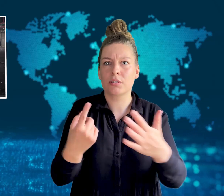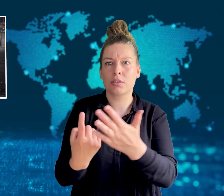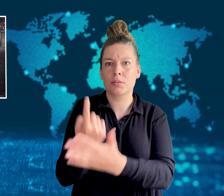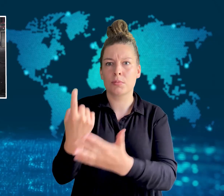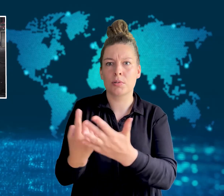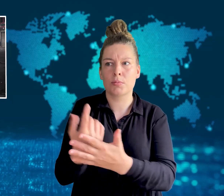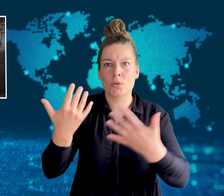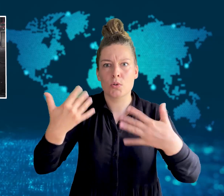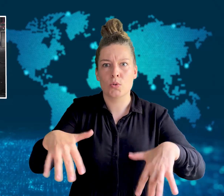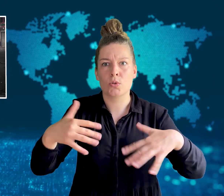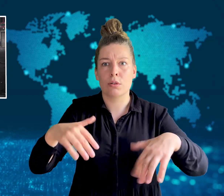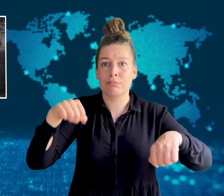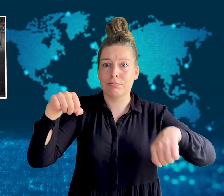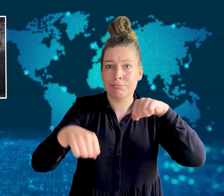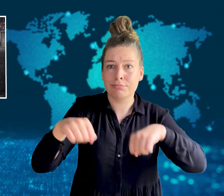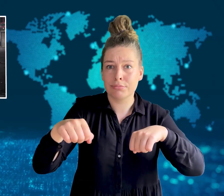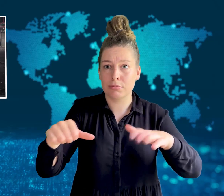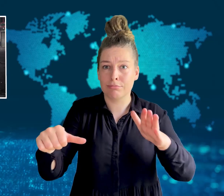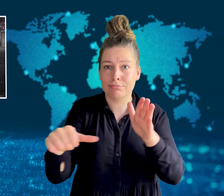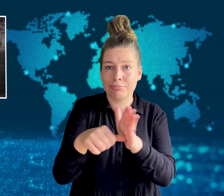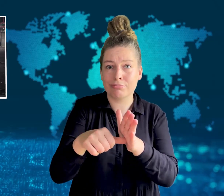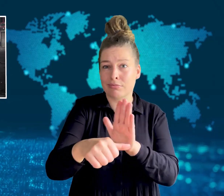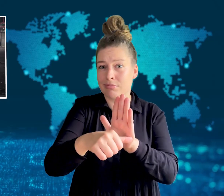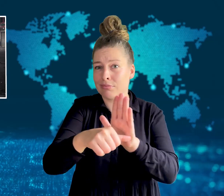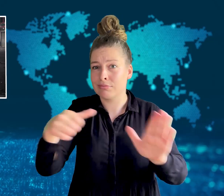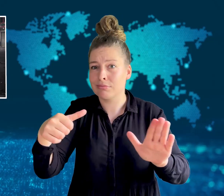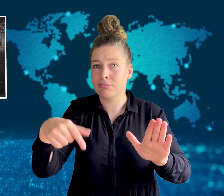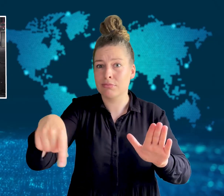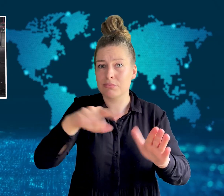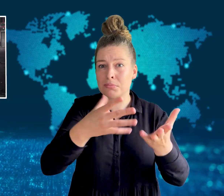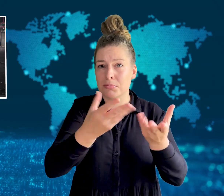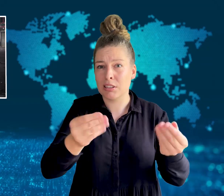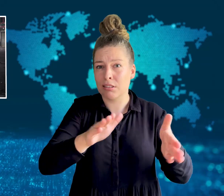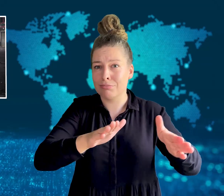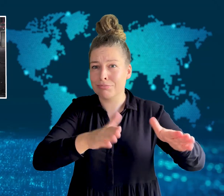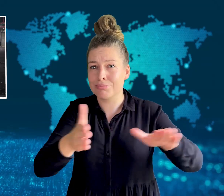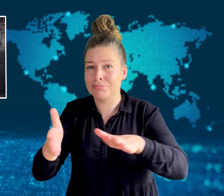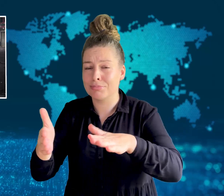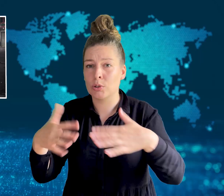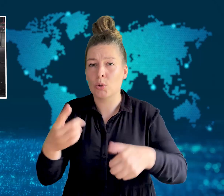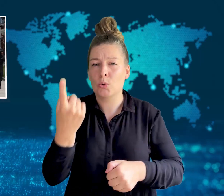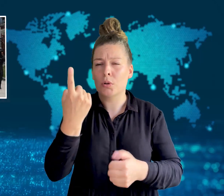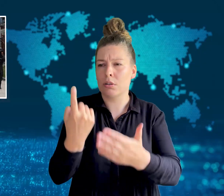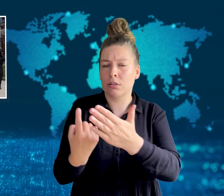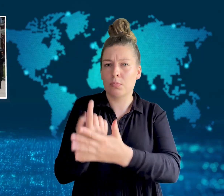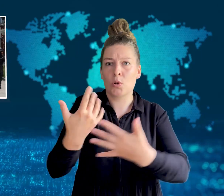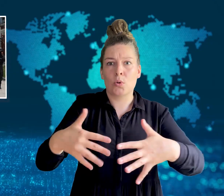slaughters and massacres.